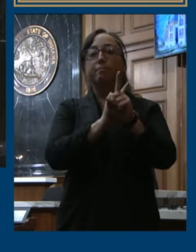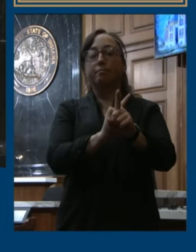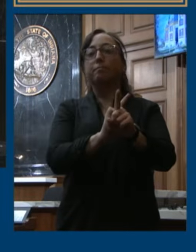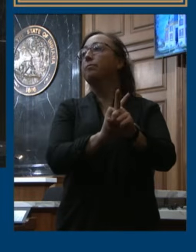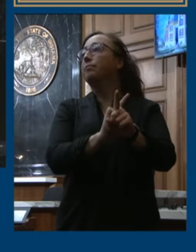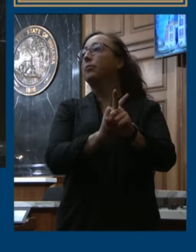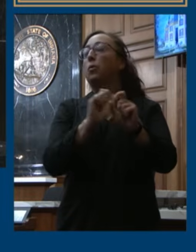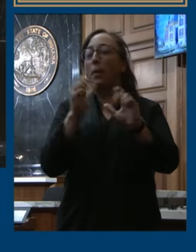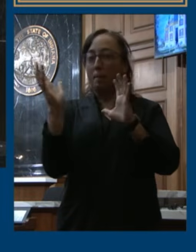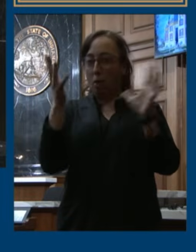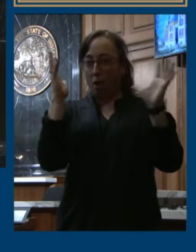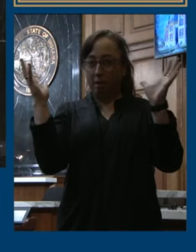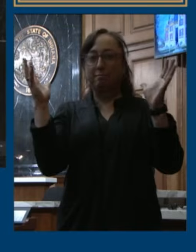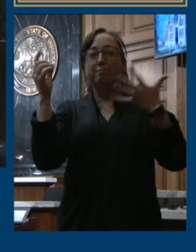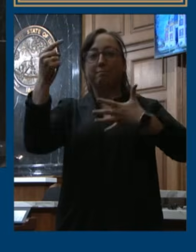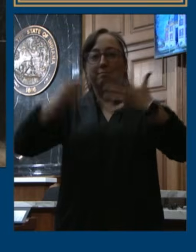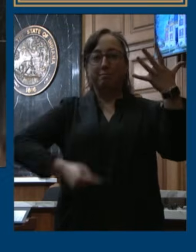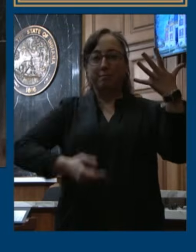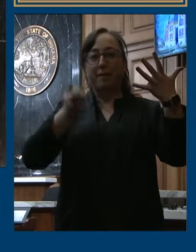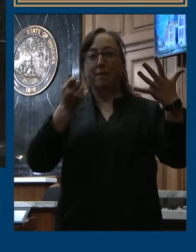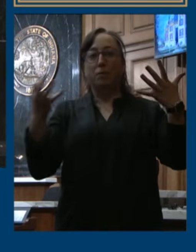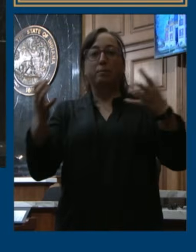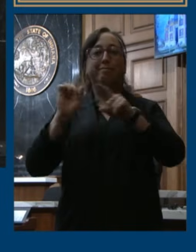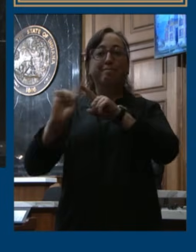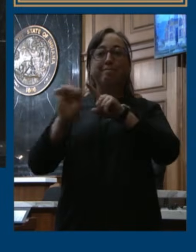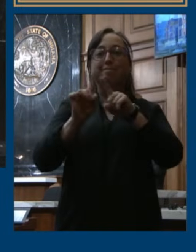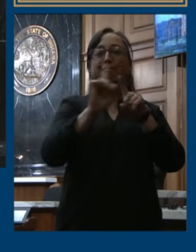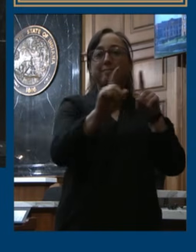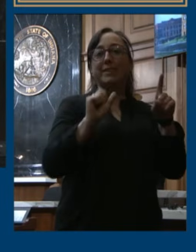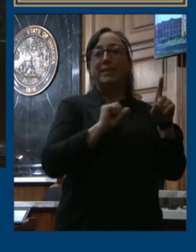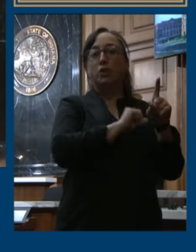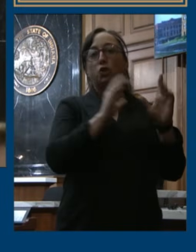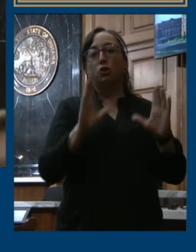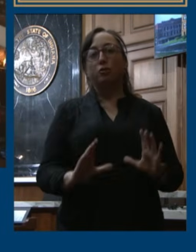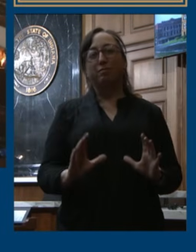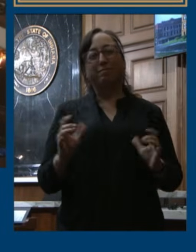SENATOR CYNDI CARRASCO, SENATOR AARON FREEMAN,